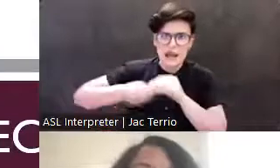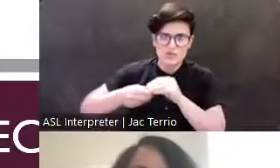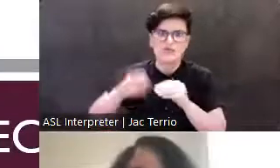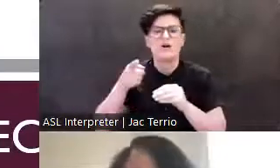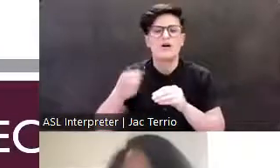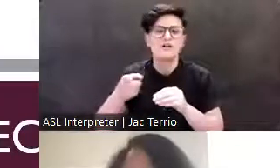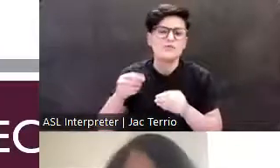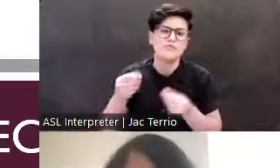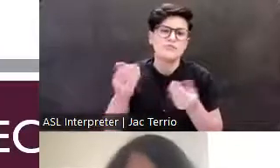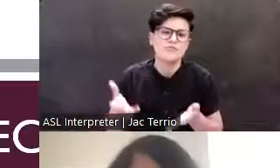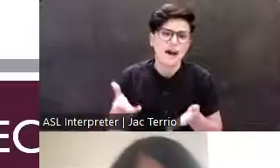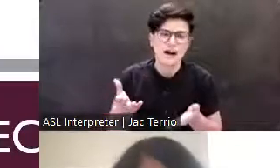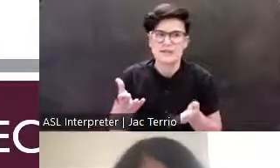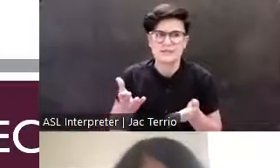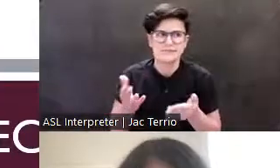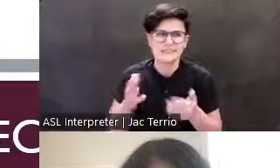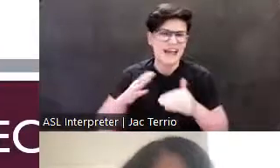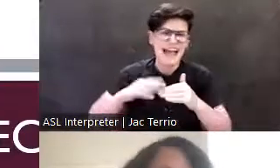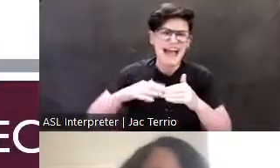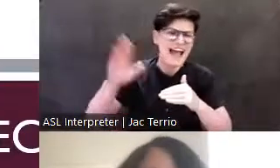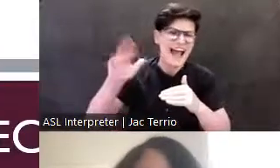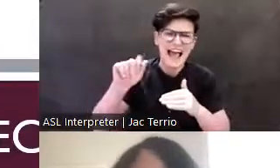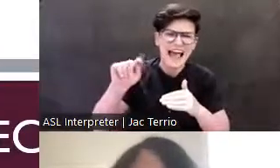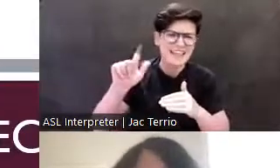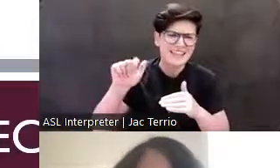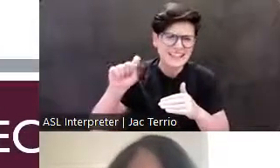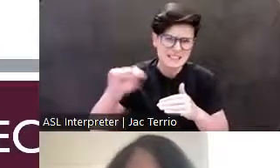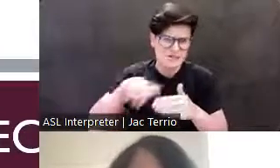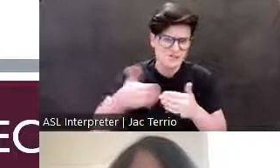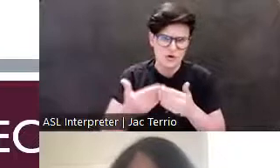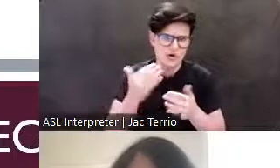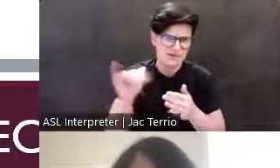of the same protections. So that is important to know.